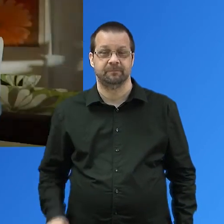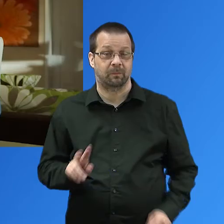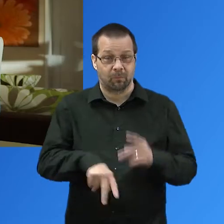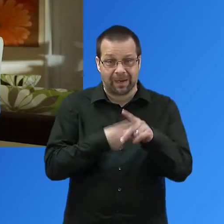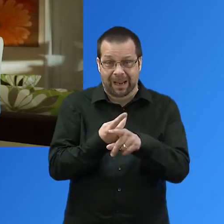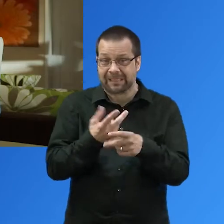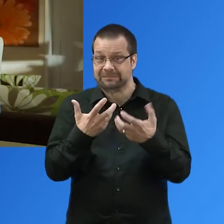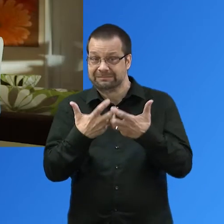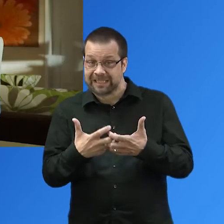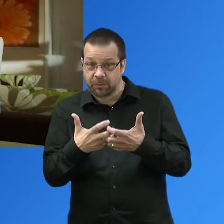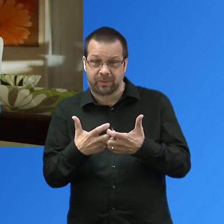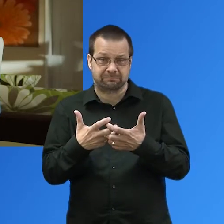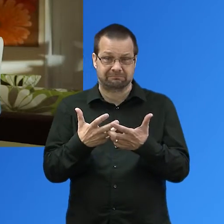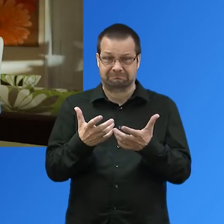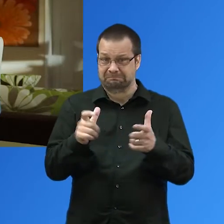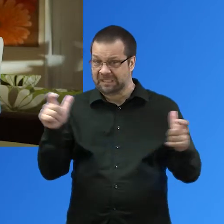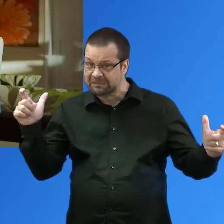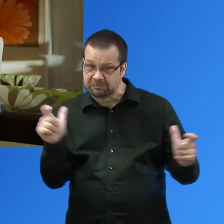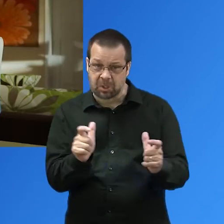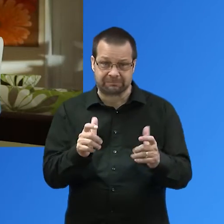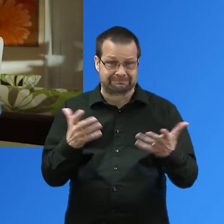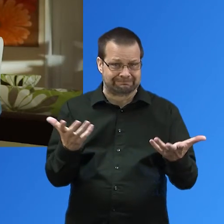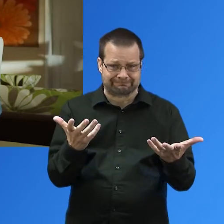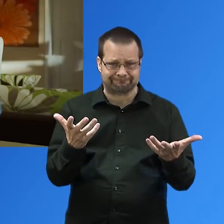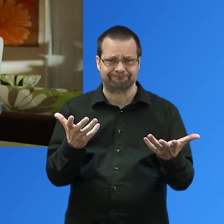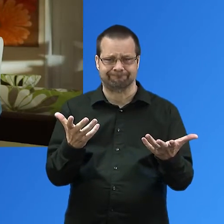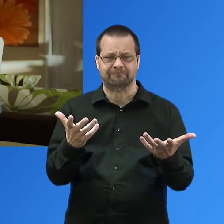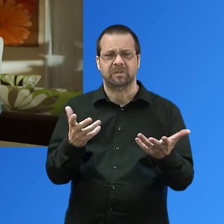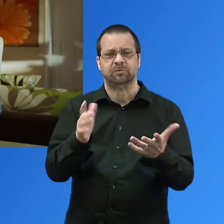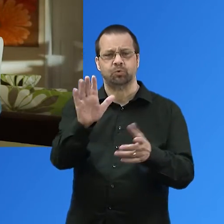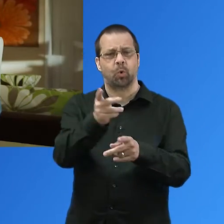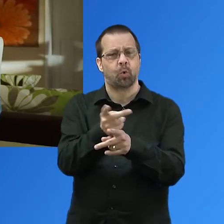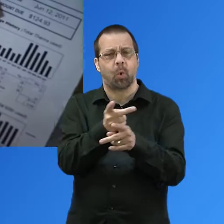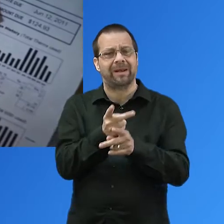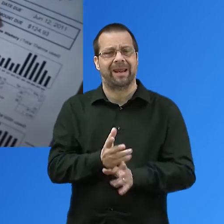If you're not sure what size generator to rent, call your planned outage coordinator.